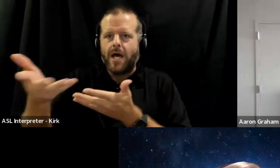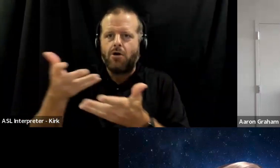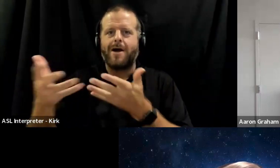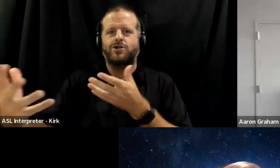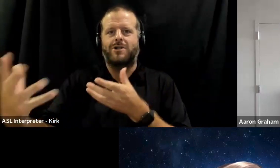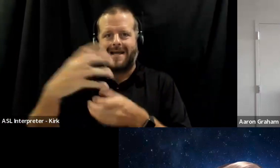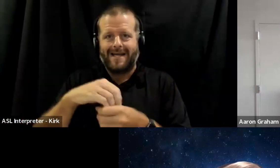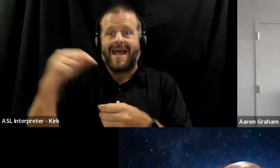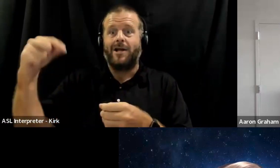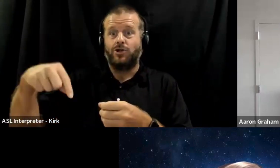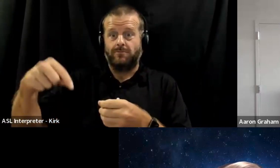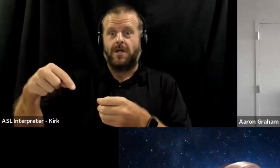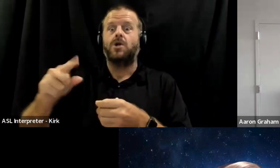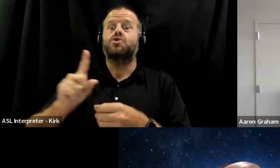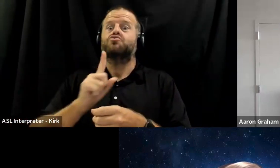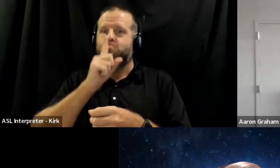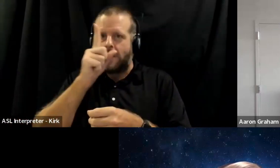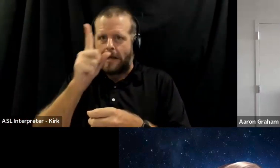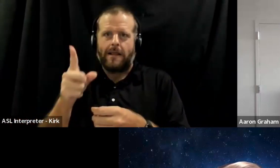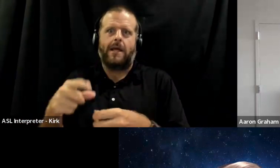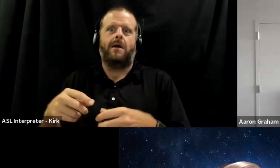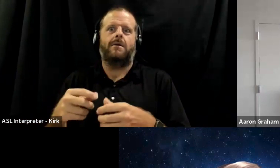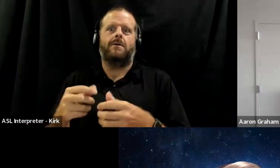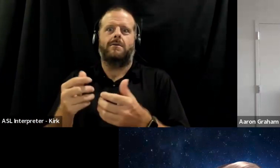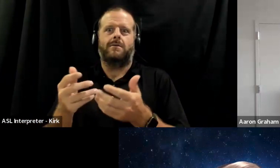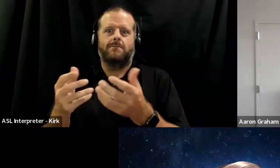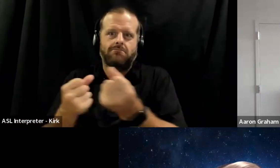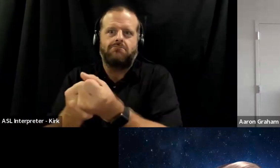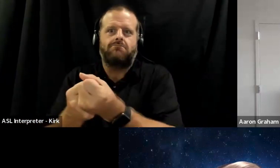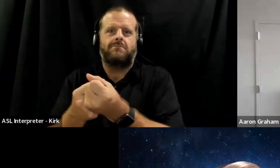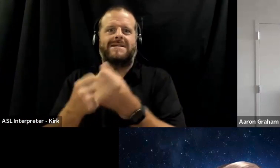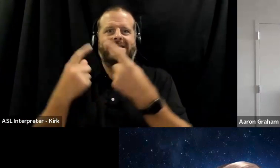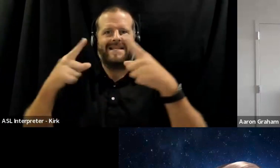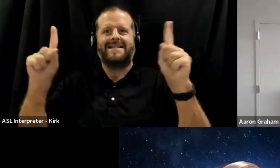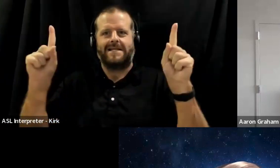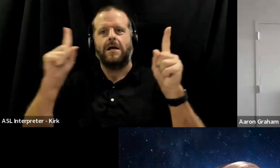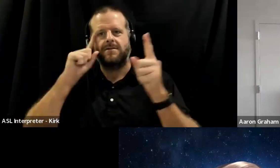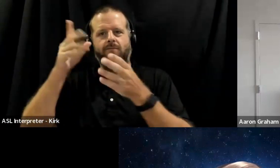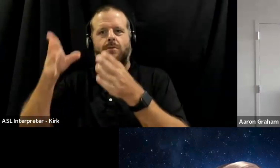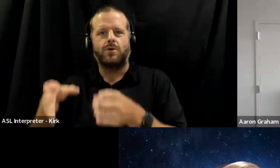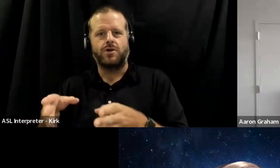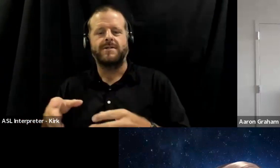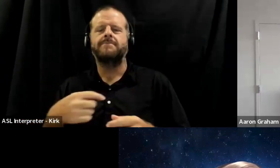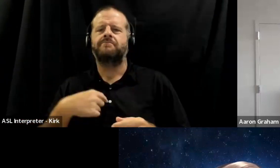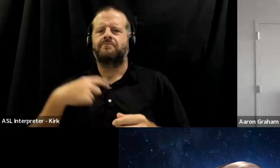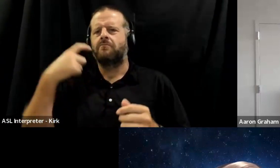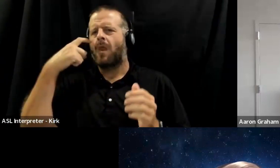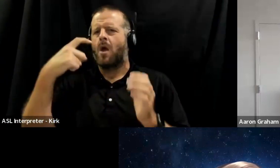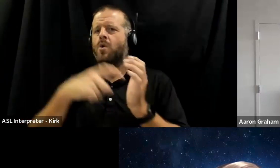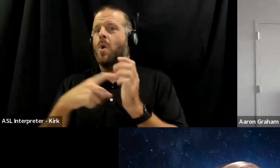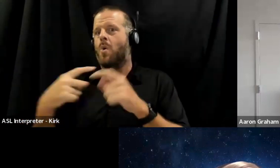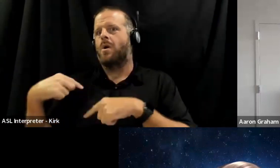contributes to individual success. And I've noticed so much over my career that